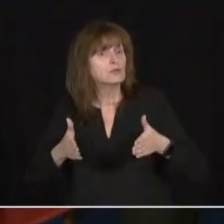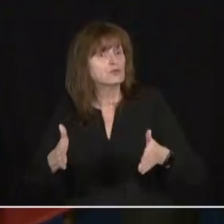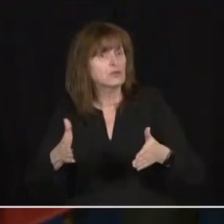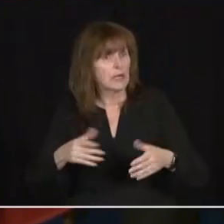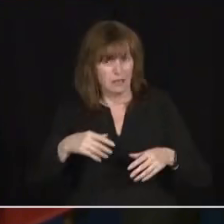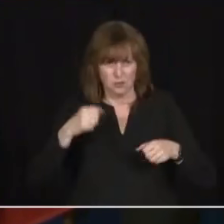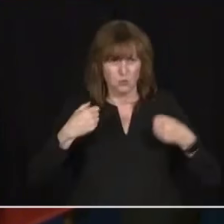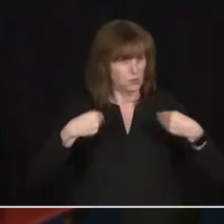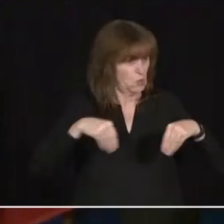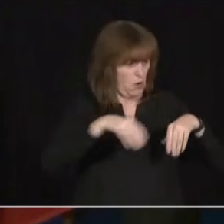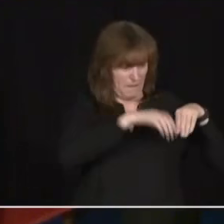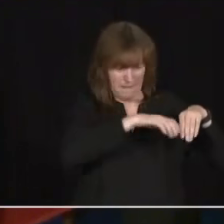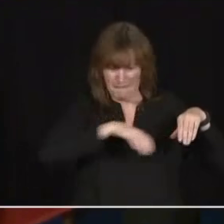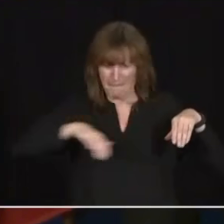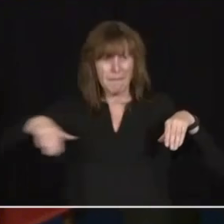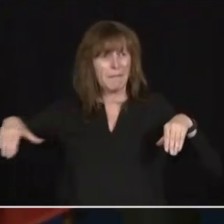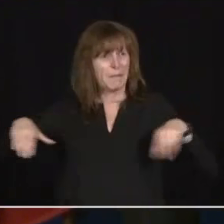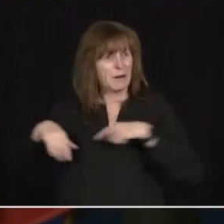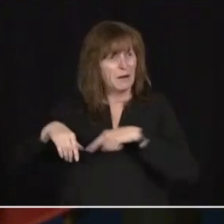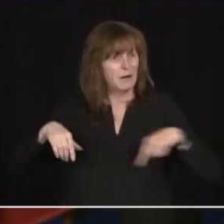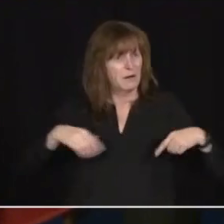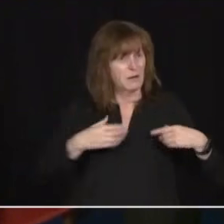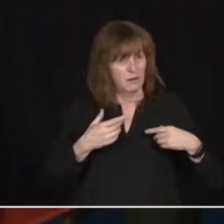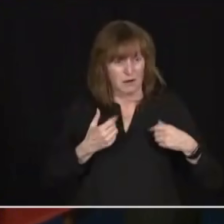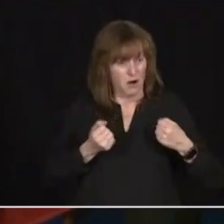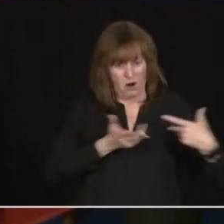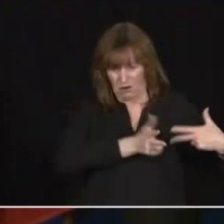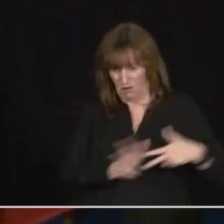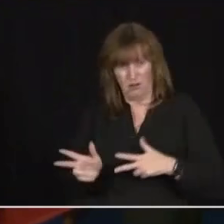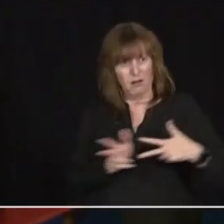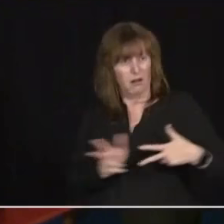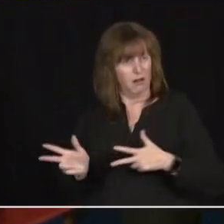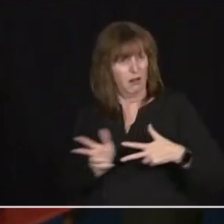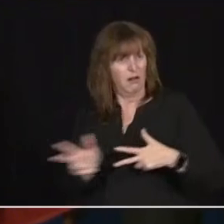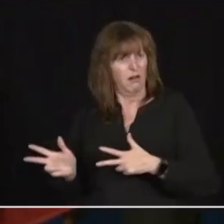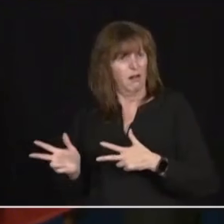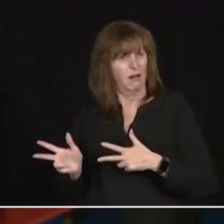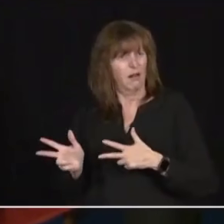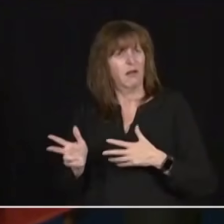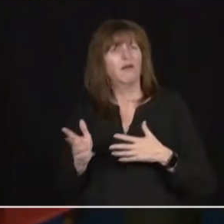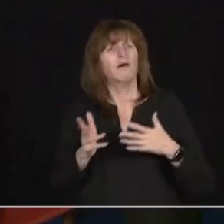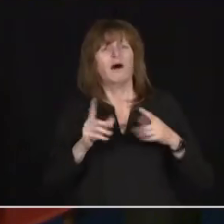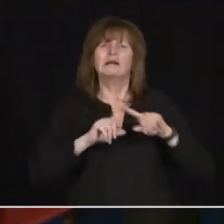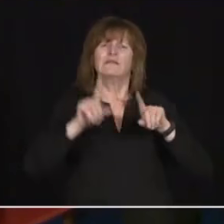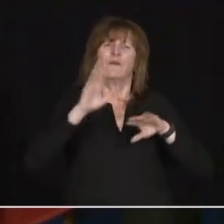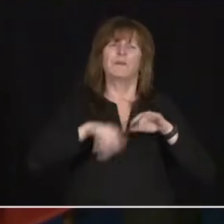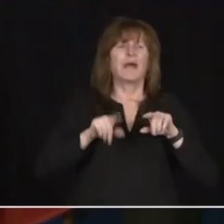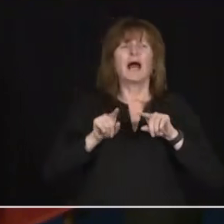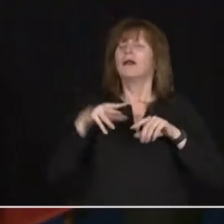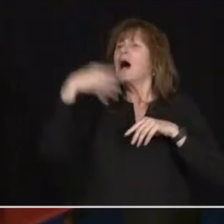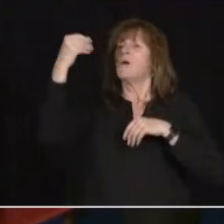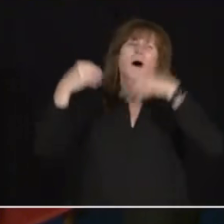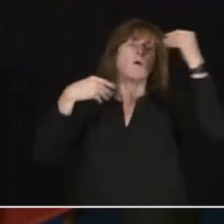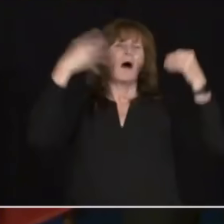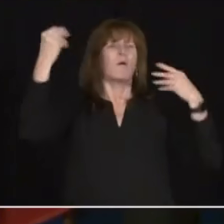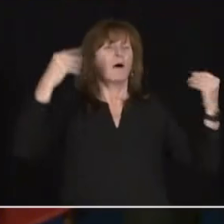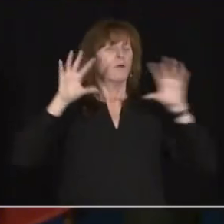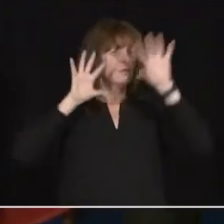more easier for more rural communities to do this than Toronto. Is this a concern for you, Premier? I had a